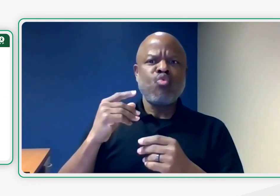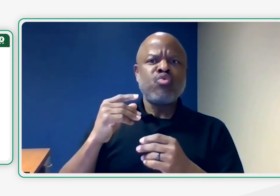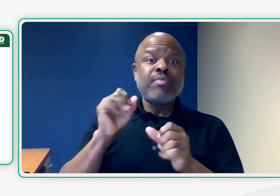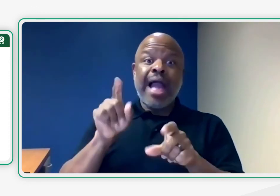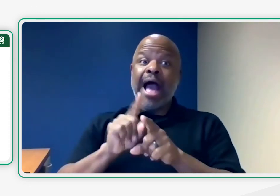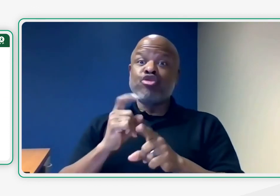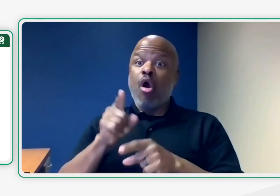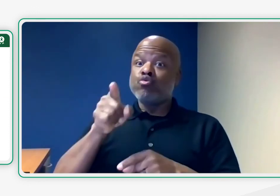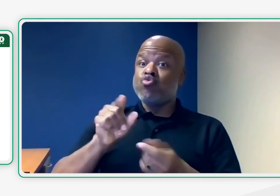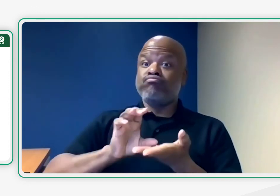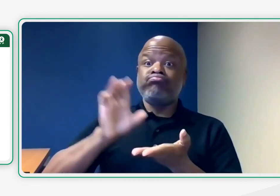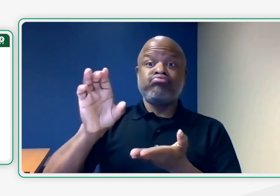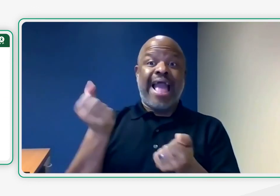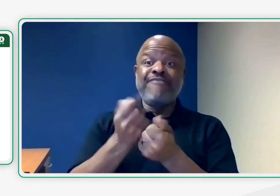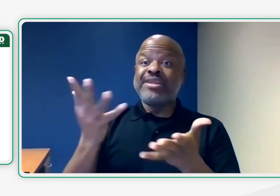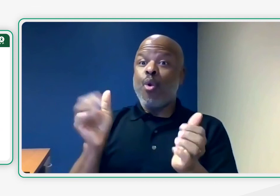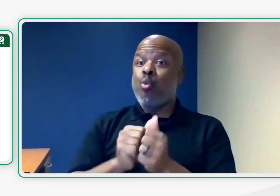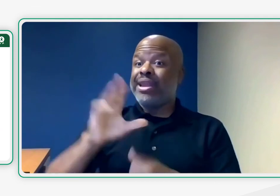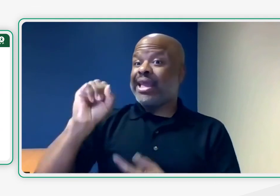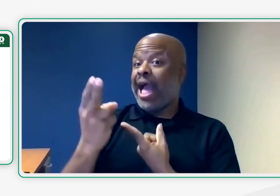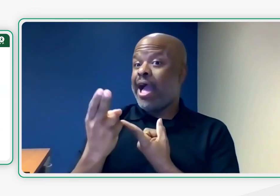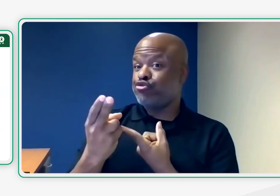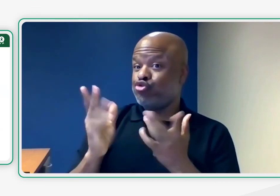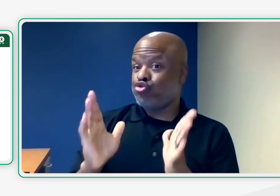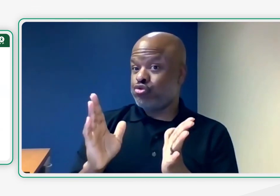and how that influences me, and what this experience means for my life.